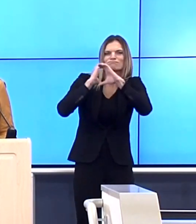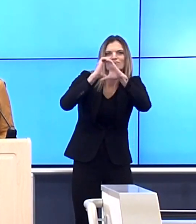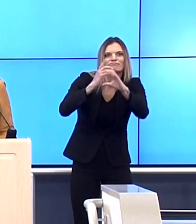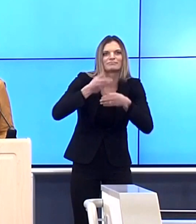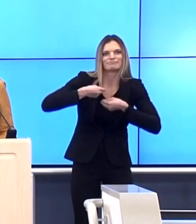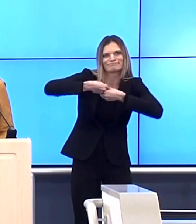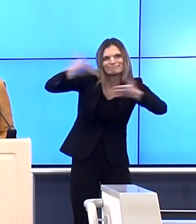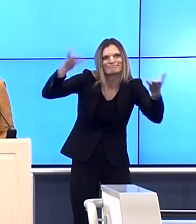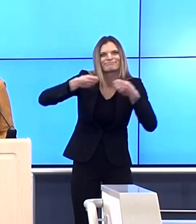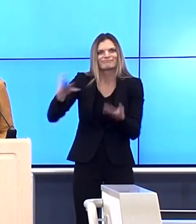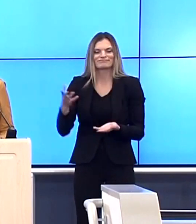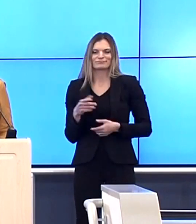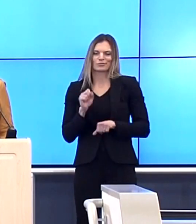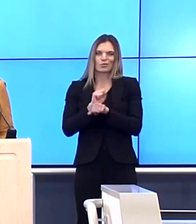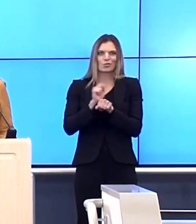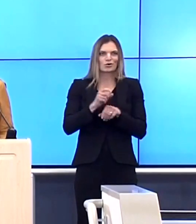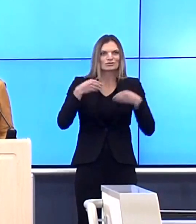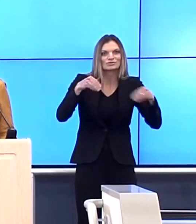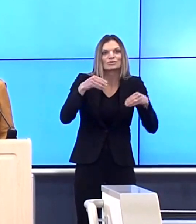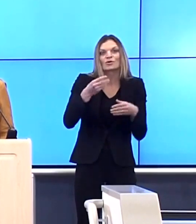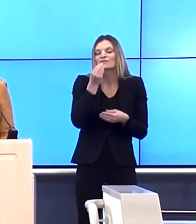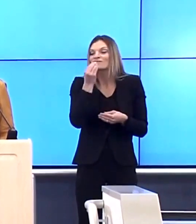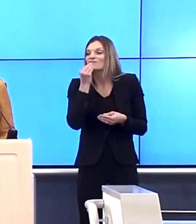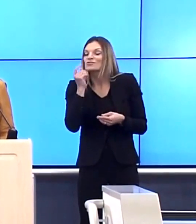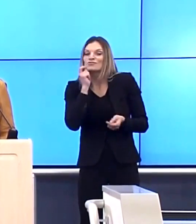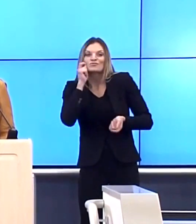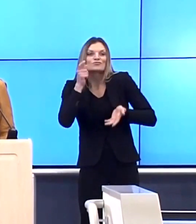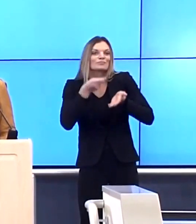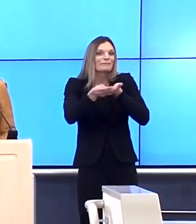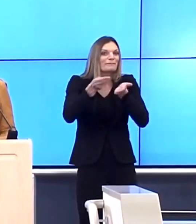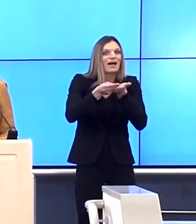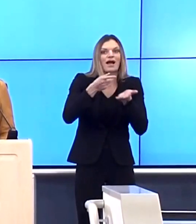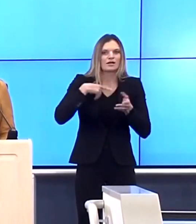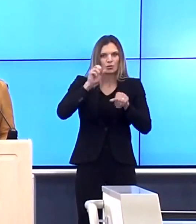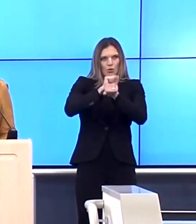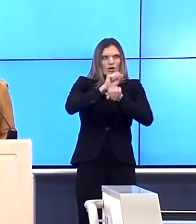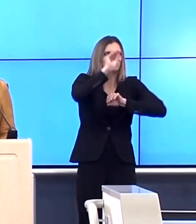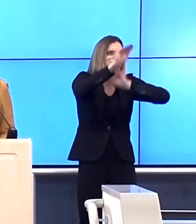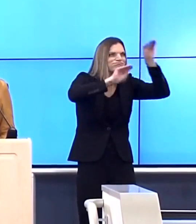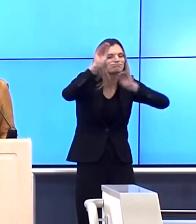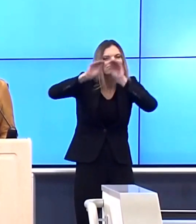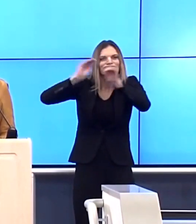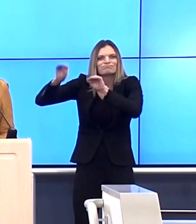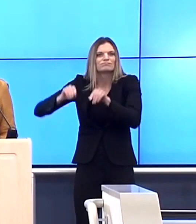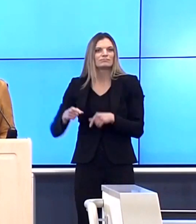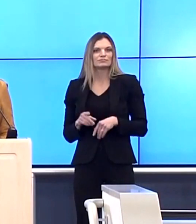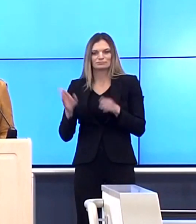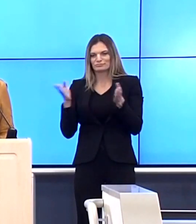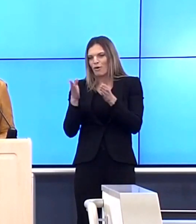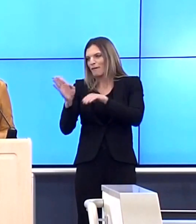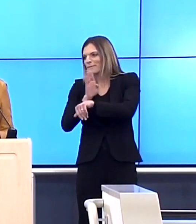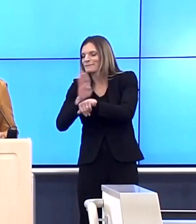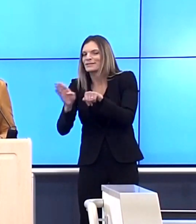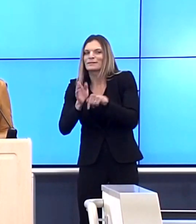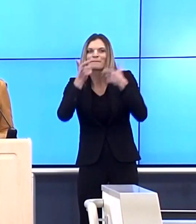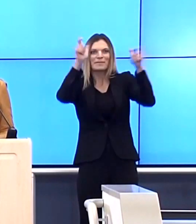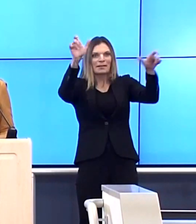TRUCK DRIVERS CONTINUED TO DELIVER CRITICAL SUPPLIES. DELIVER CRITICAL SUPPLIES. GROCERY STORE CLERKS KEPT OUR GROCERY STORE CLERKS KEPT OUR SHELVES STOCKED.